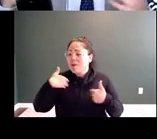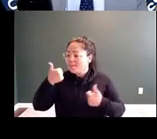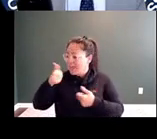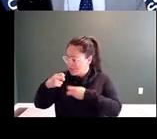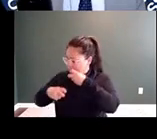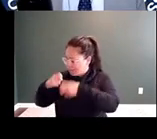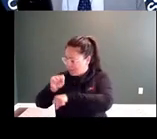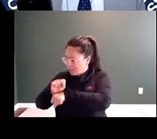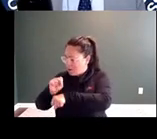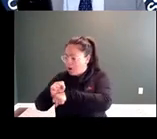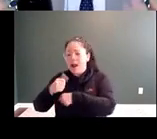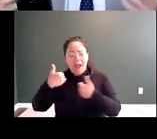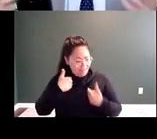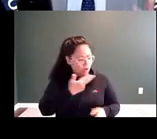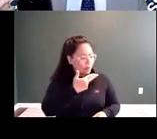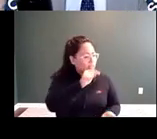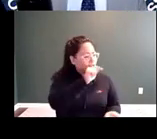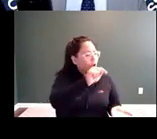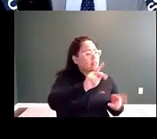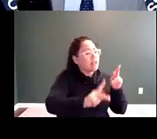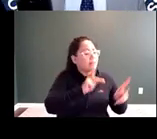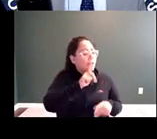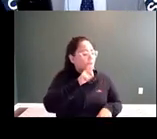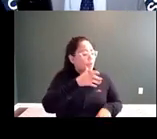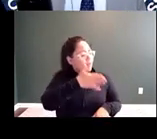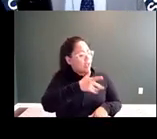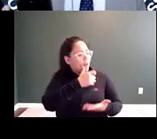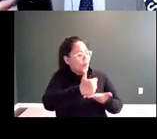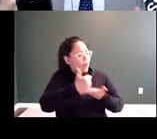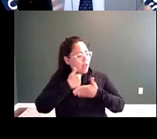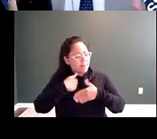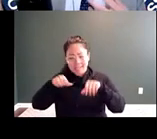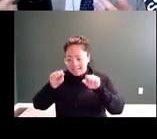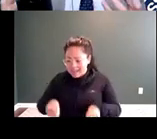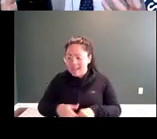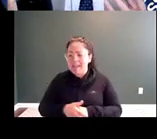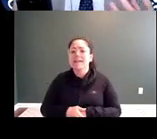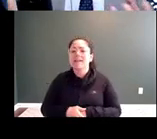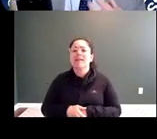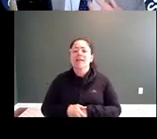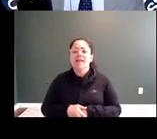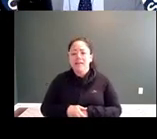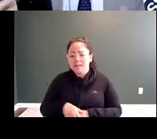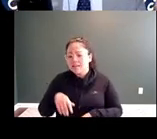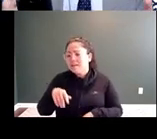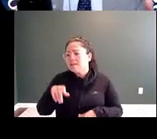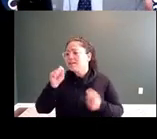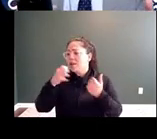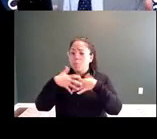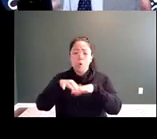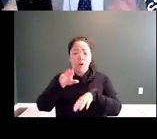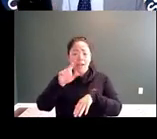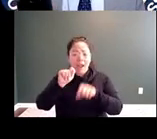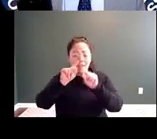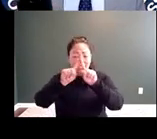you have resources there, people that are there that could help, you know, work out problems or resolve conflict.